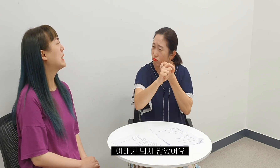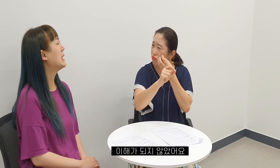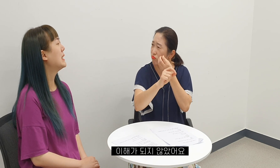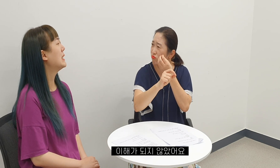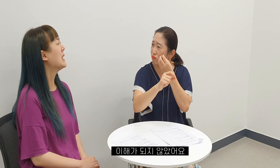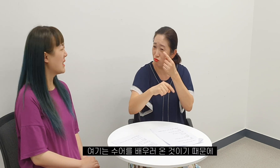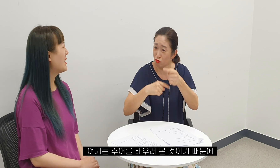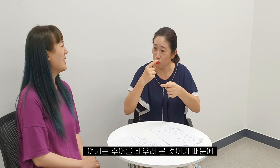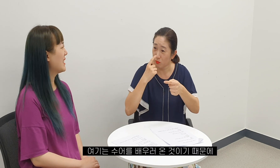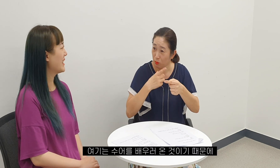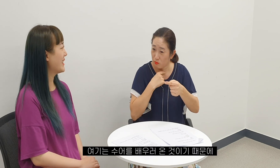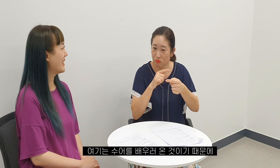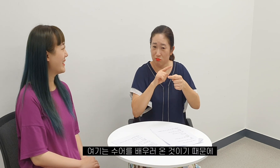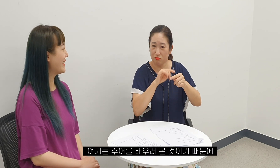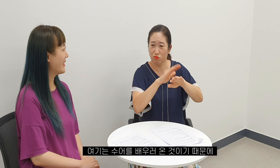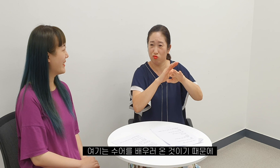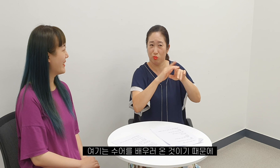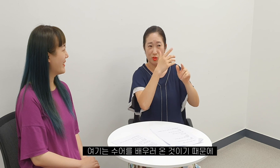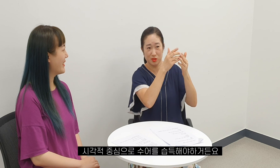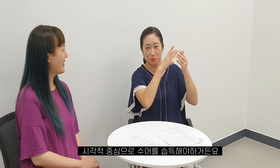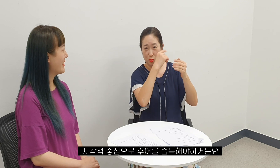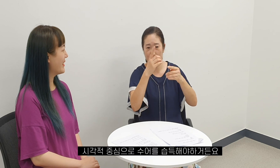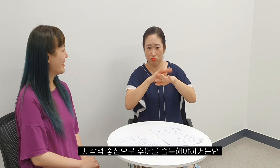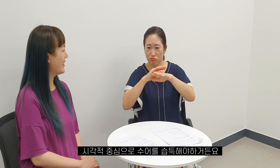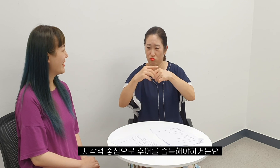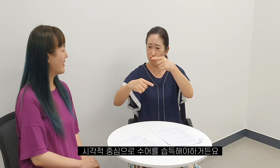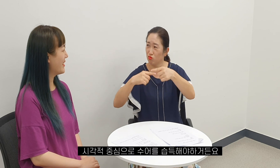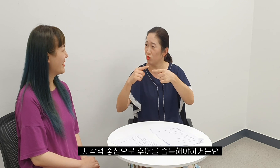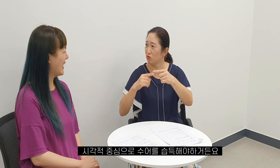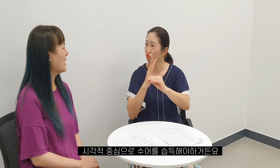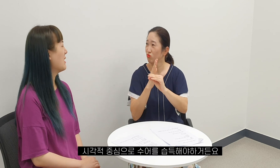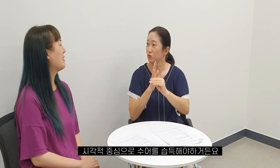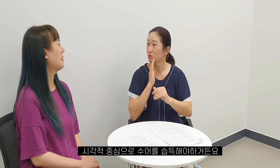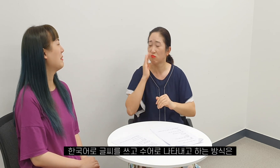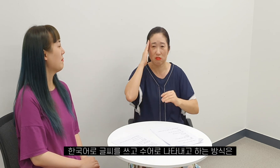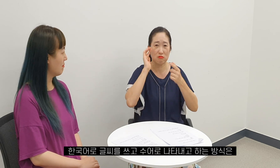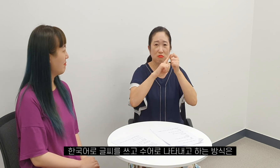I came here to learn sign language, so I have to learn sign language with a visual focus.